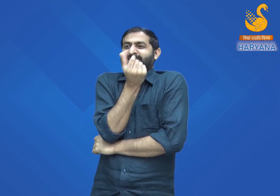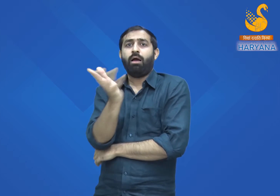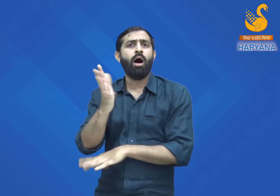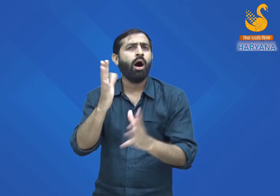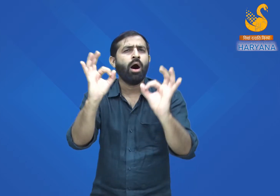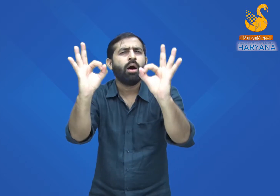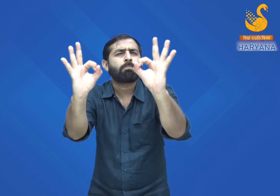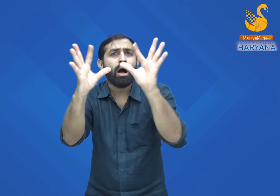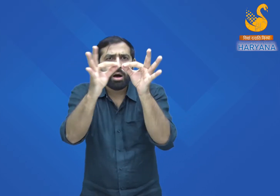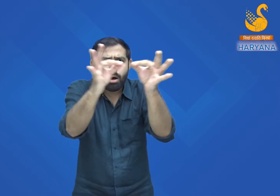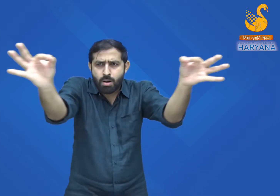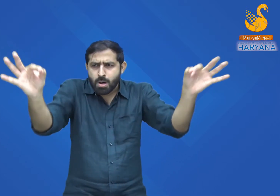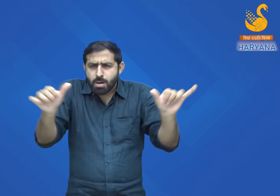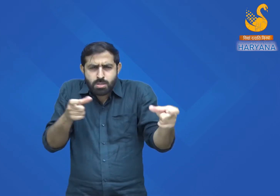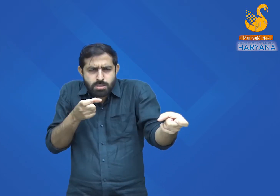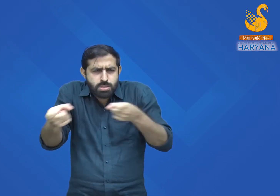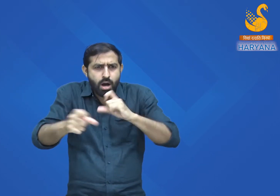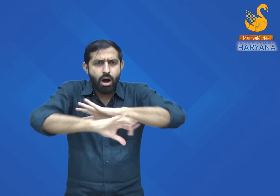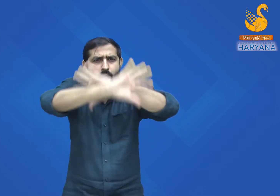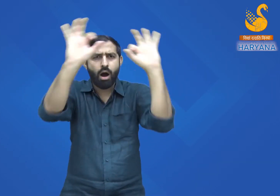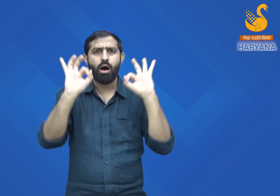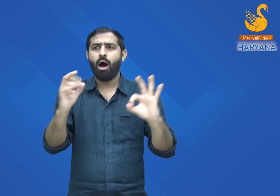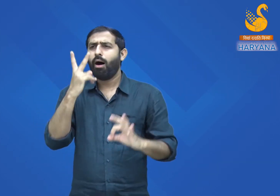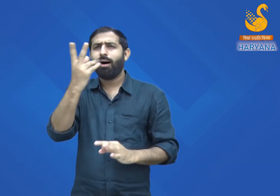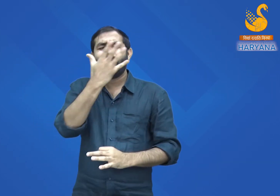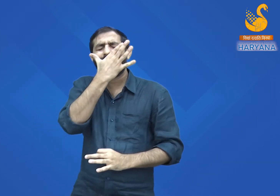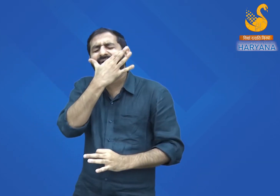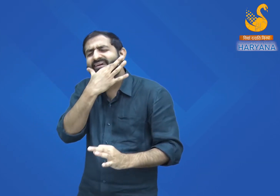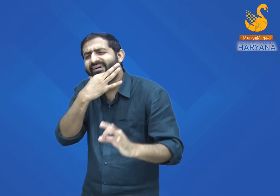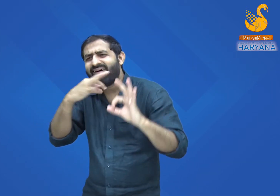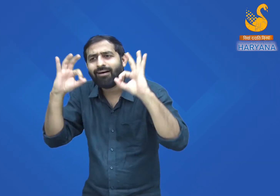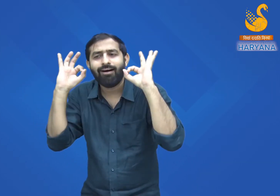The structures were flawless which looks very fascinating.